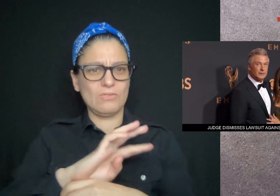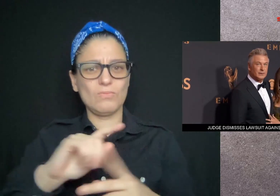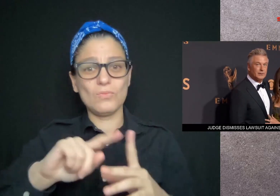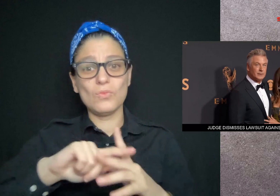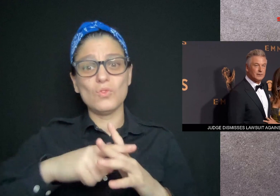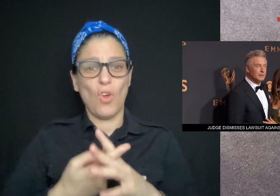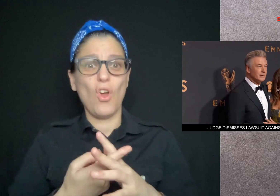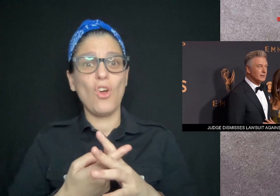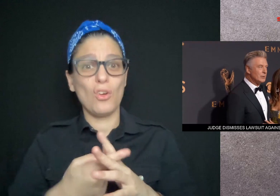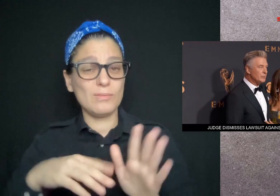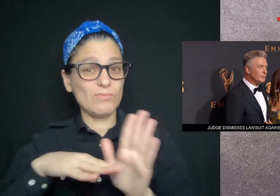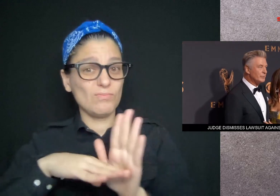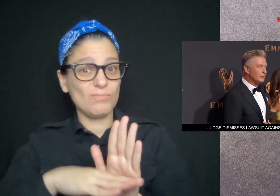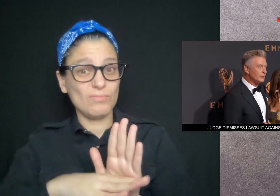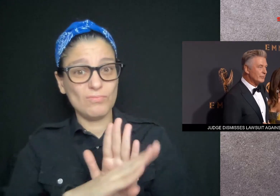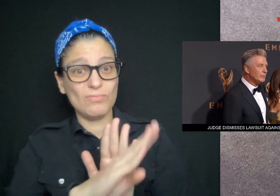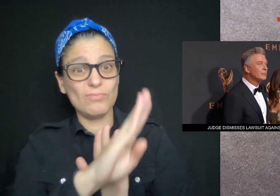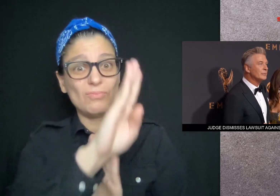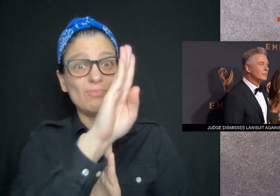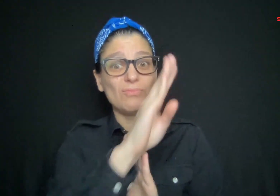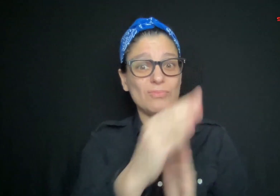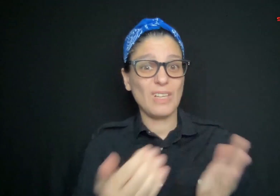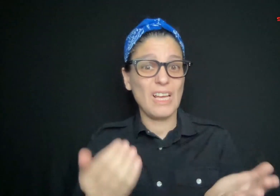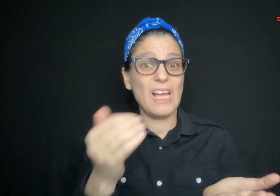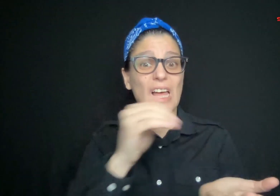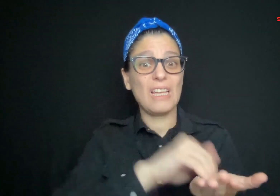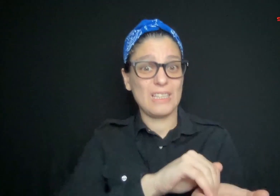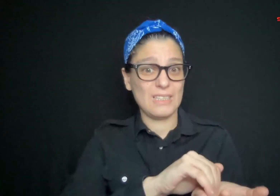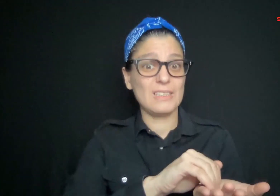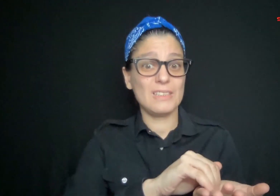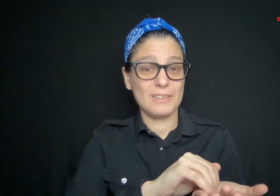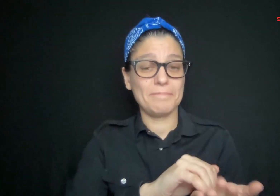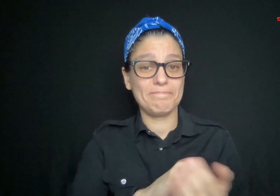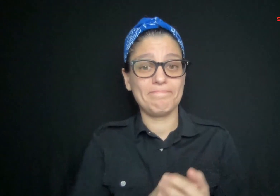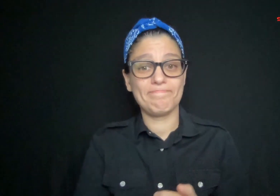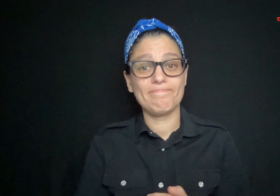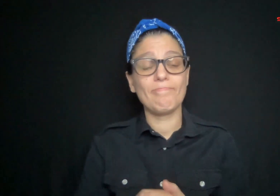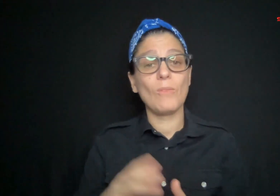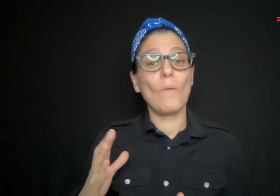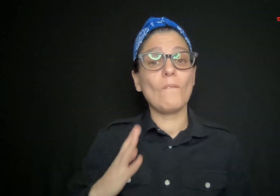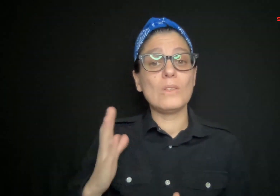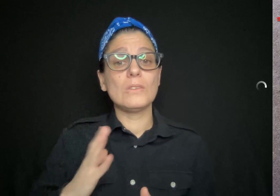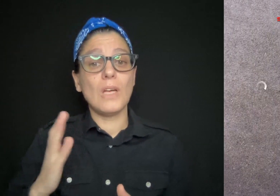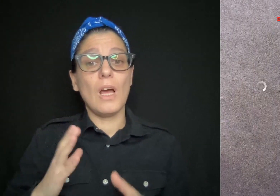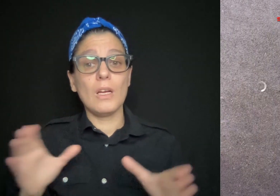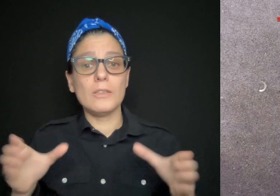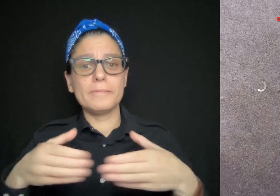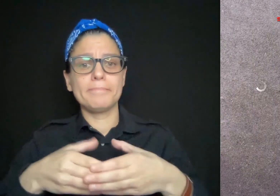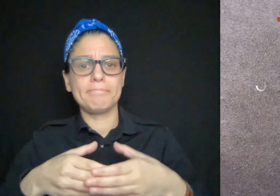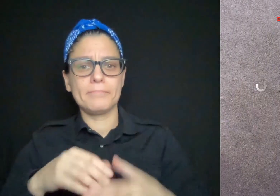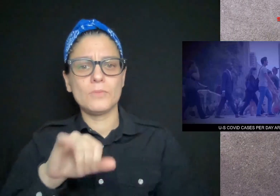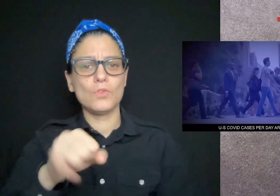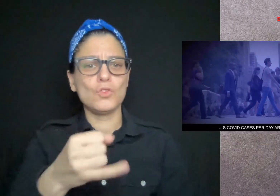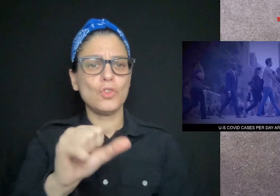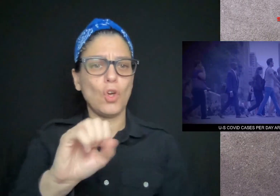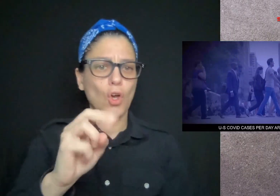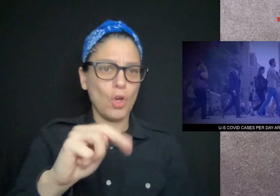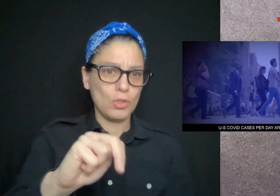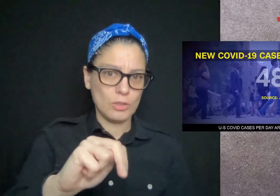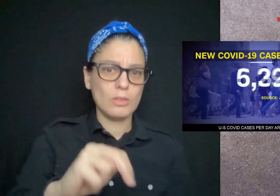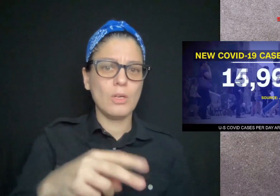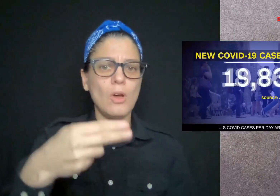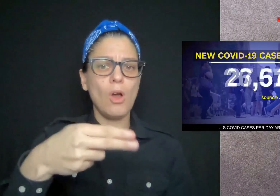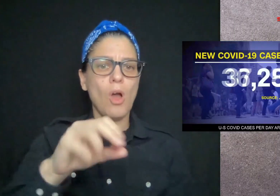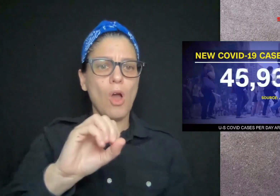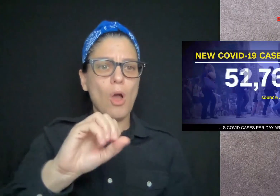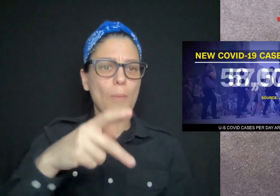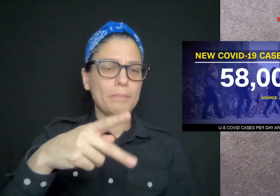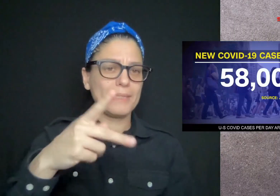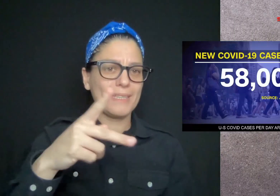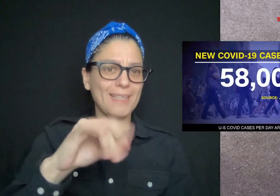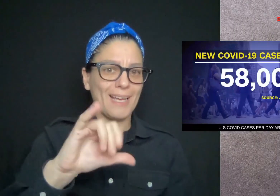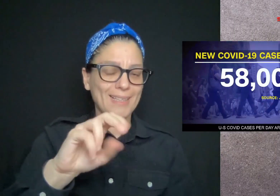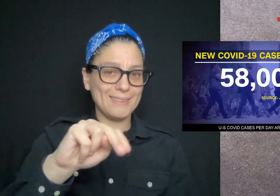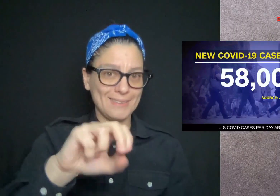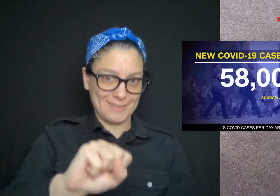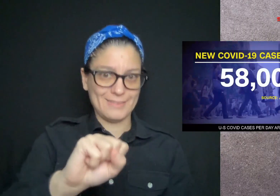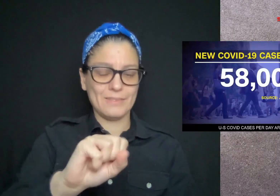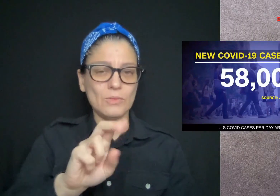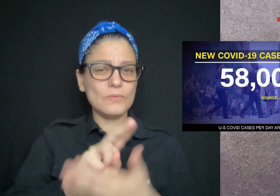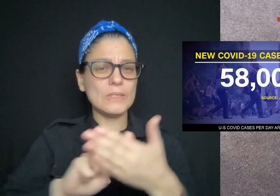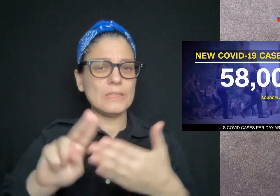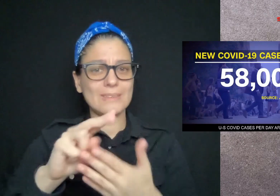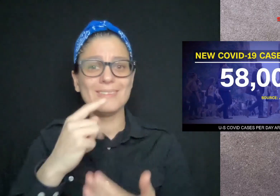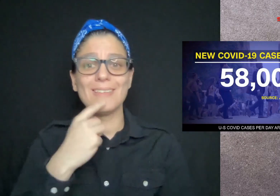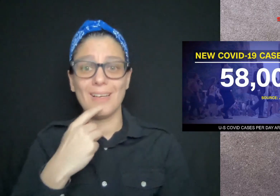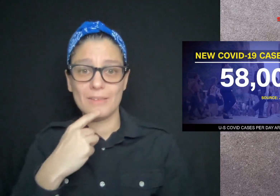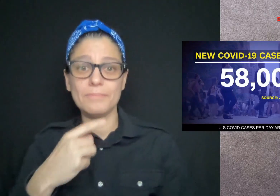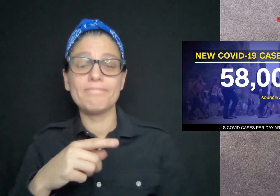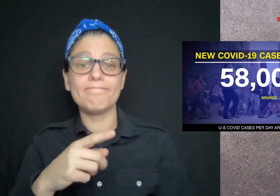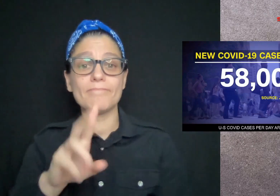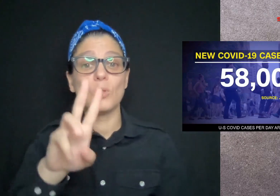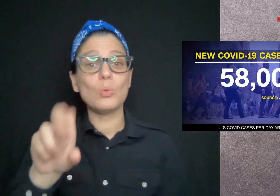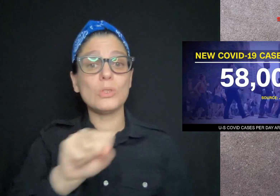the CDC says the threat from the Covid 19 virus is starting to rise again officials at Johns